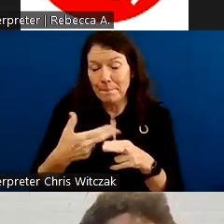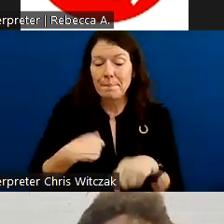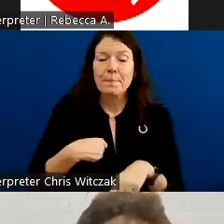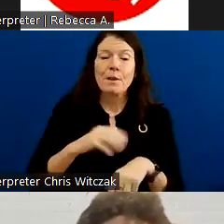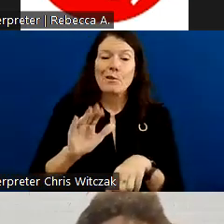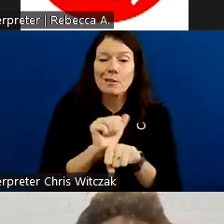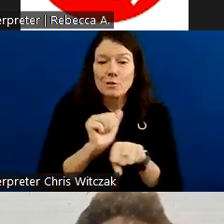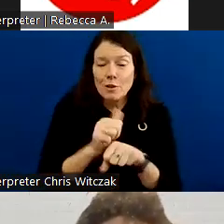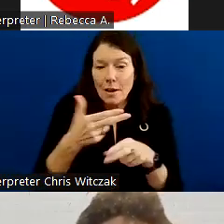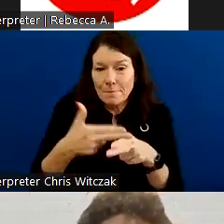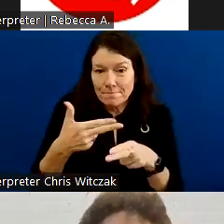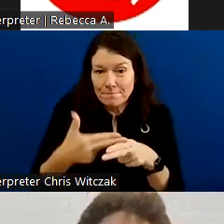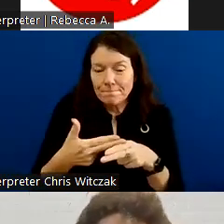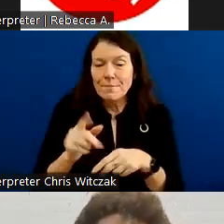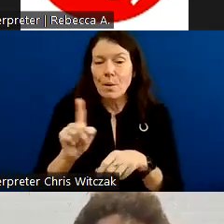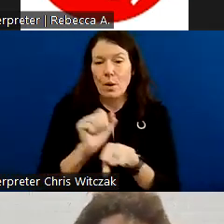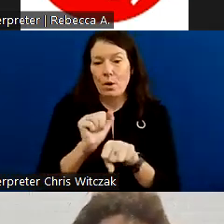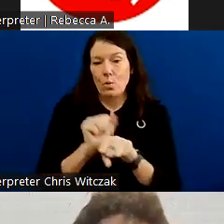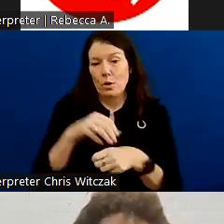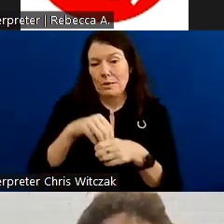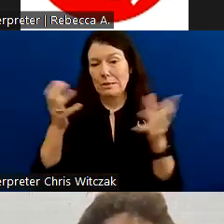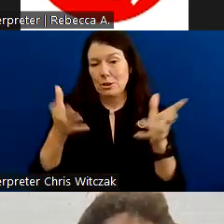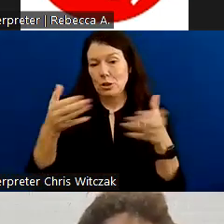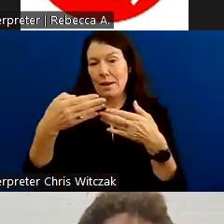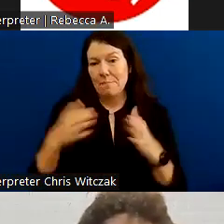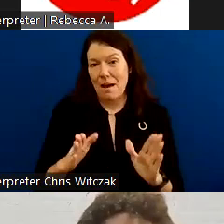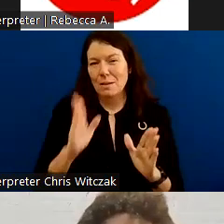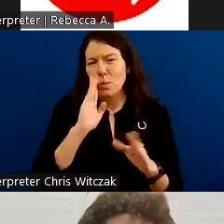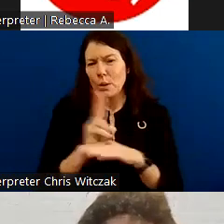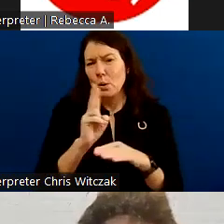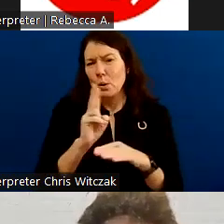place of employment in the chat box. We're going to be using the chat box quite a bit